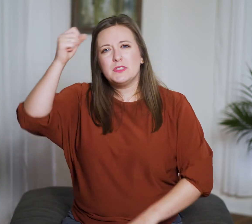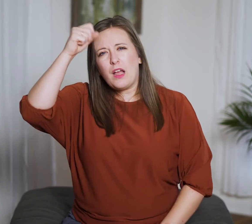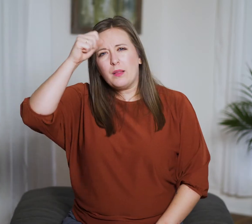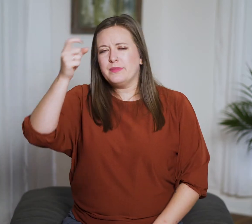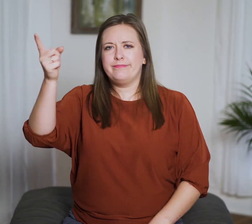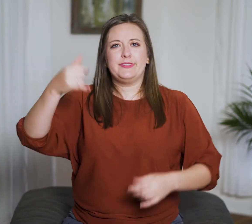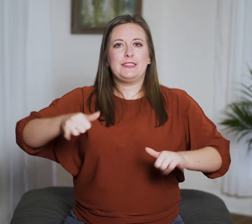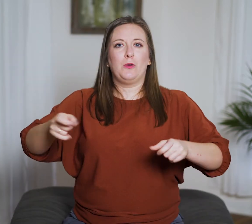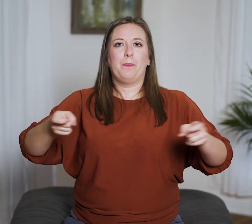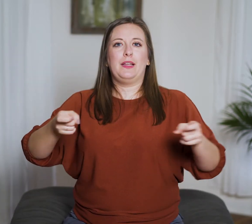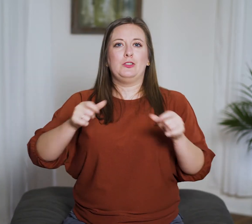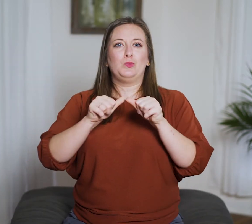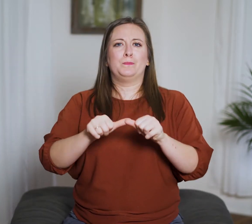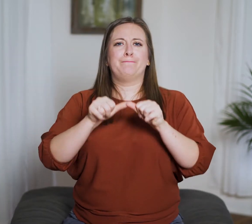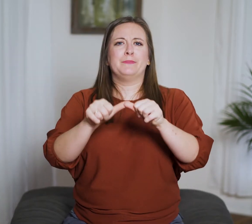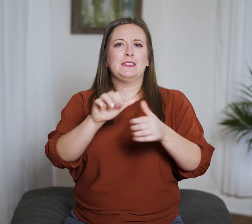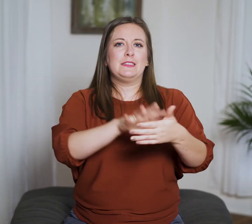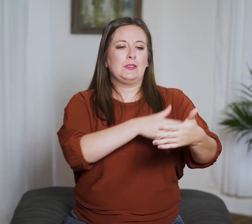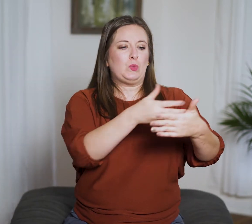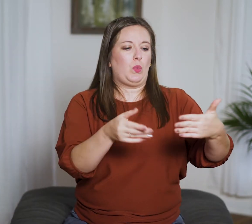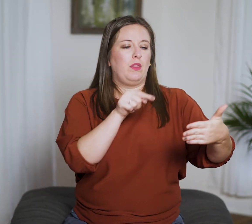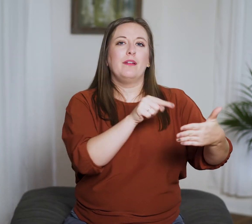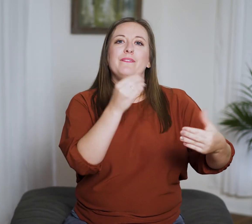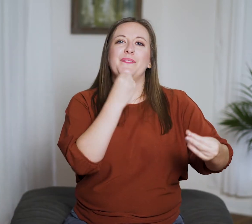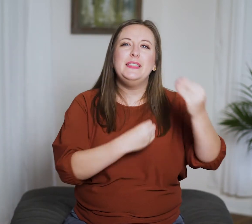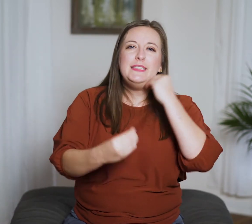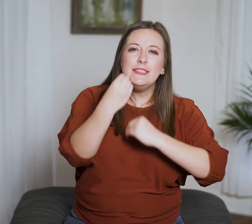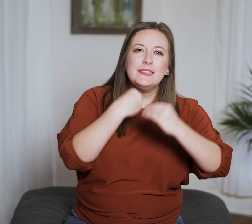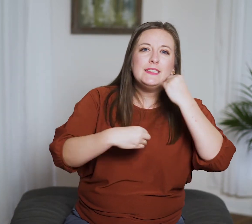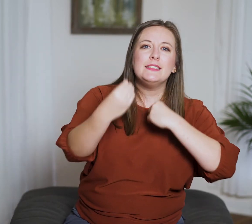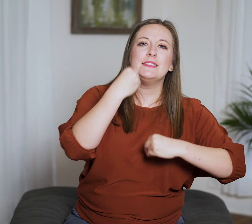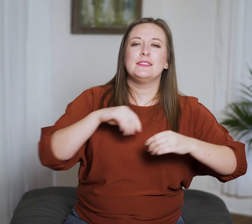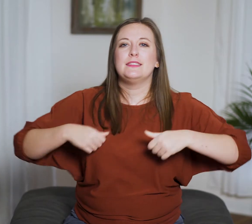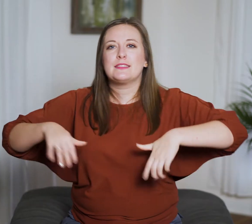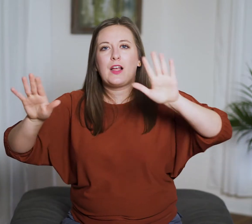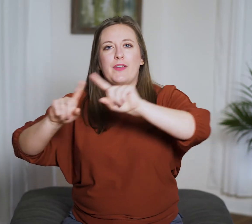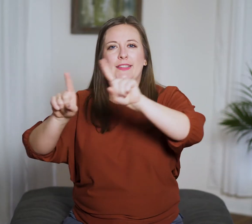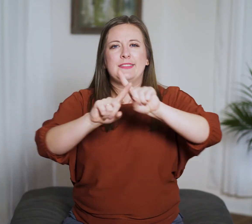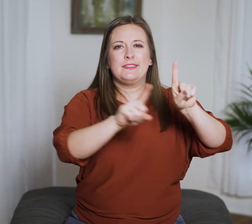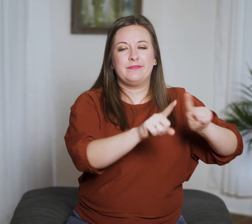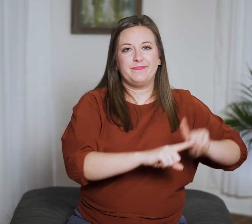Solomon still manages to keep the calendar of feasts and sacrifices.